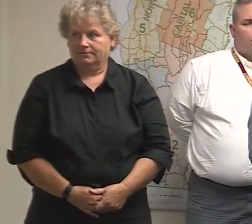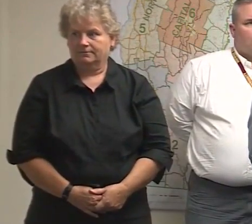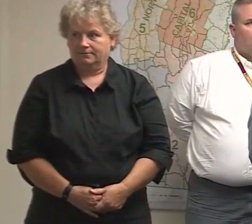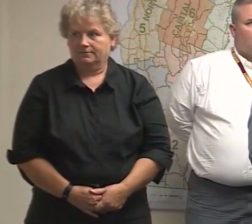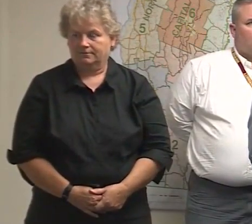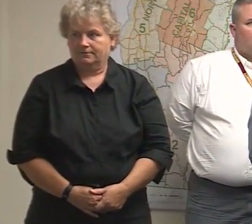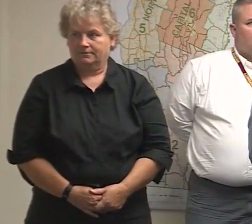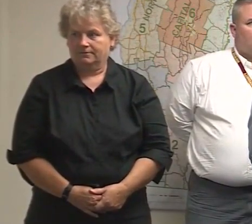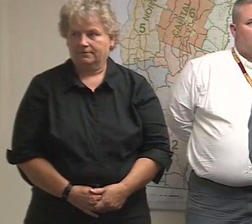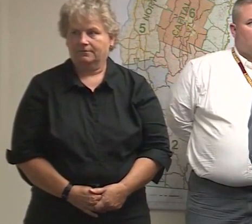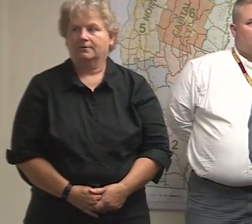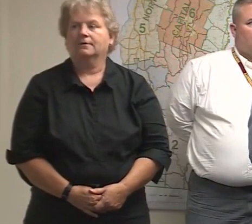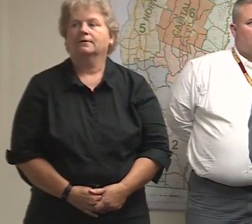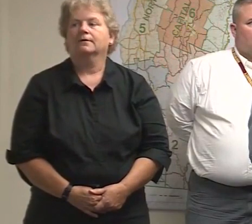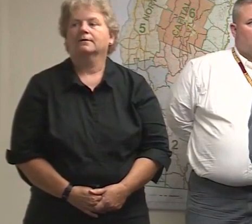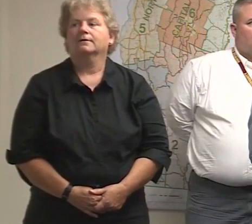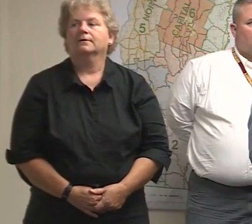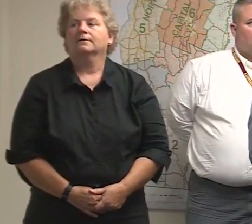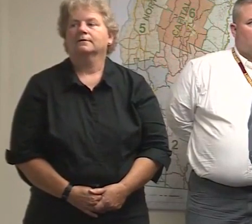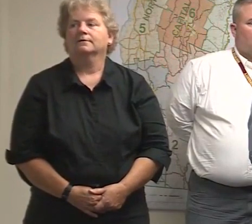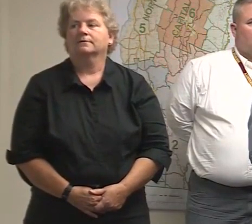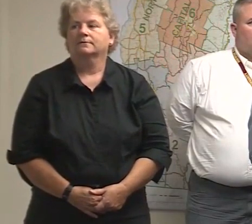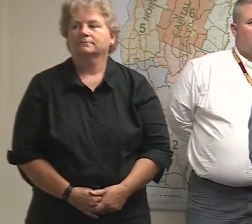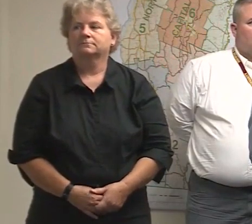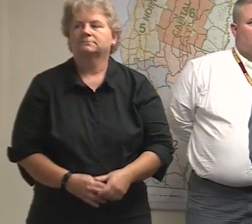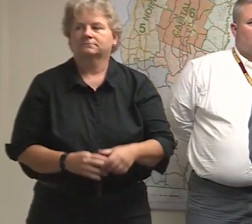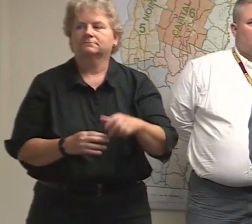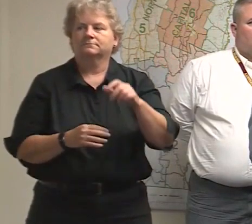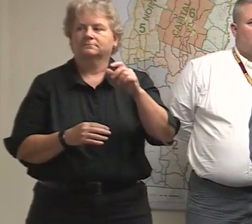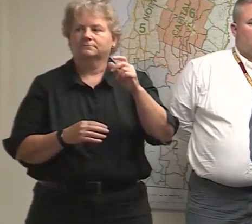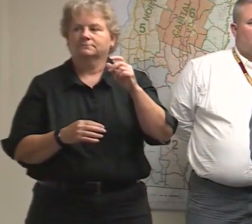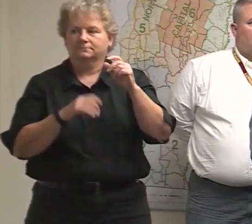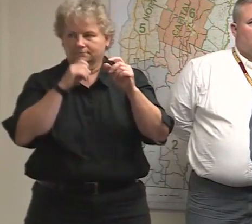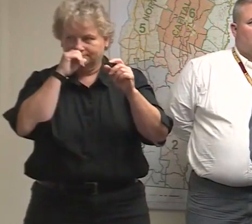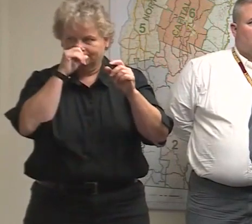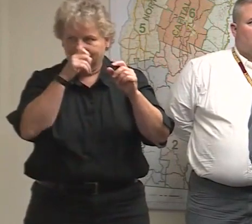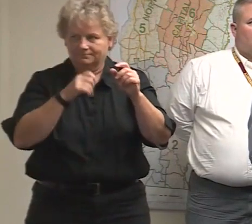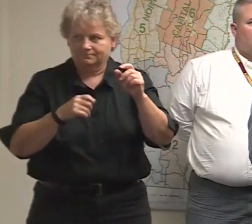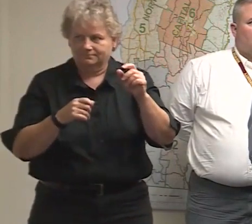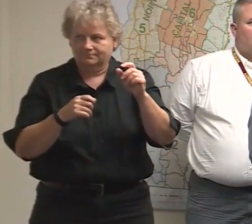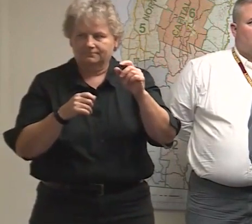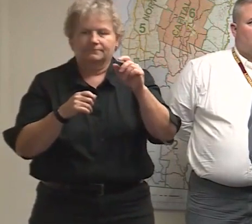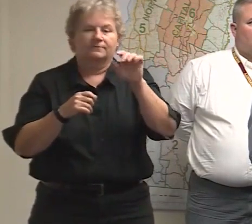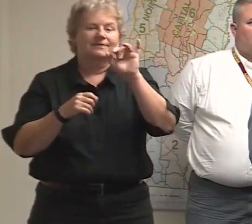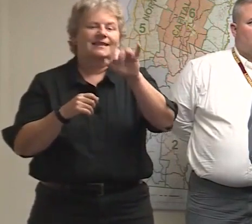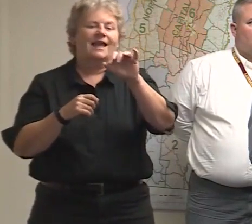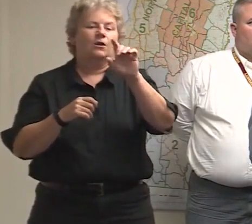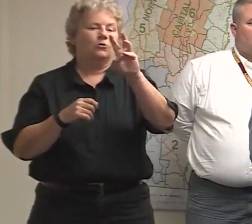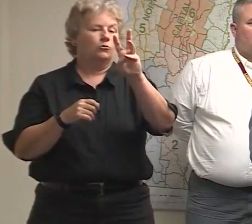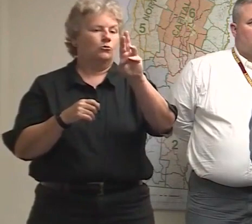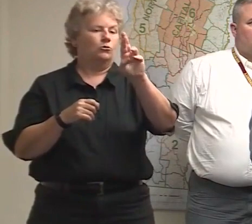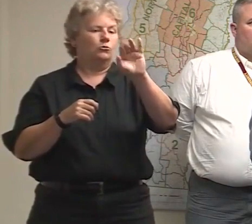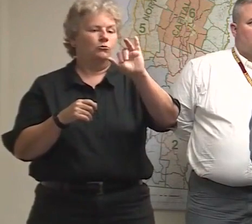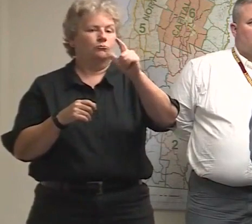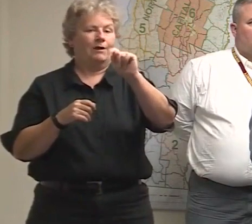IT ONLY PASSES WATER WHEN WHEN THE LEVEL RISES TO SIX. IN THIS CASE, 685.